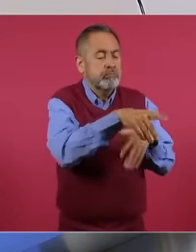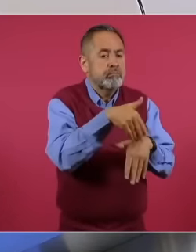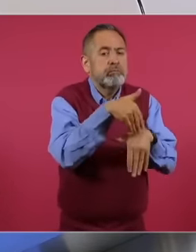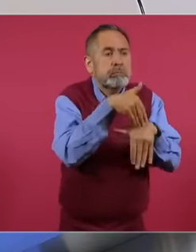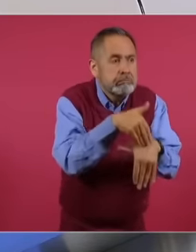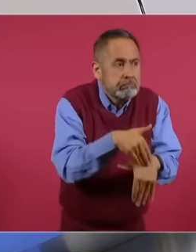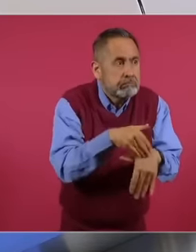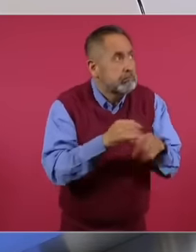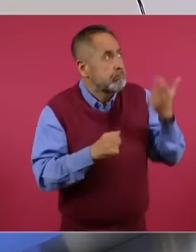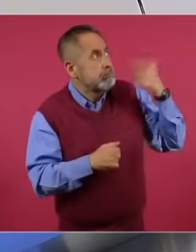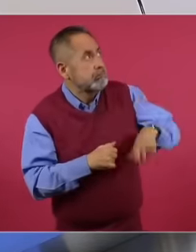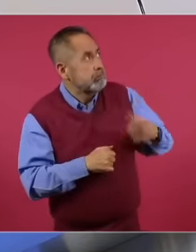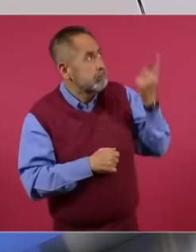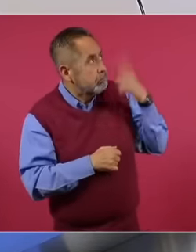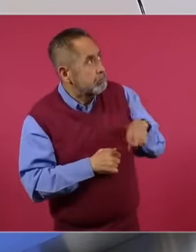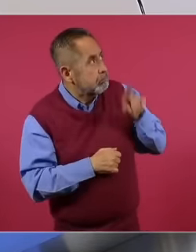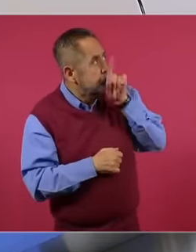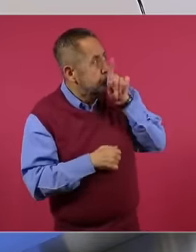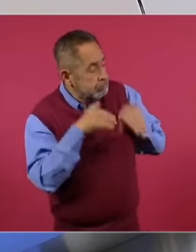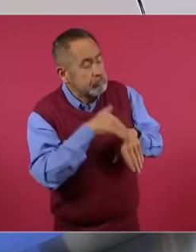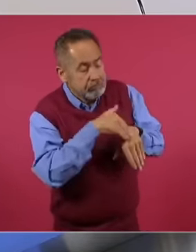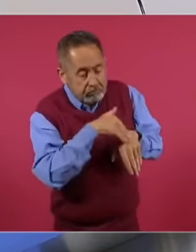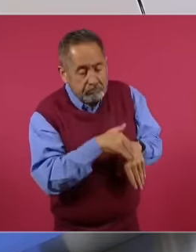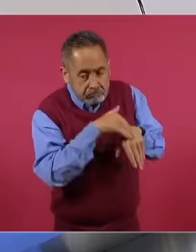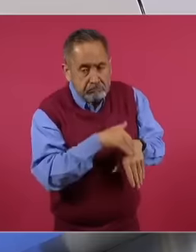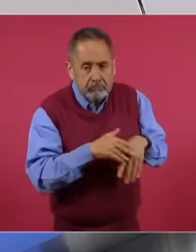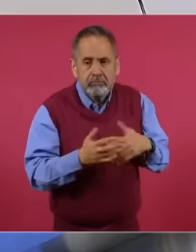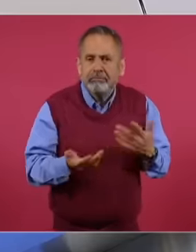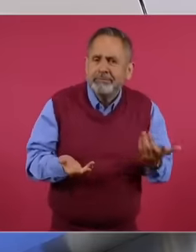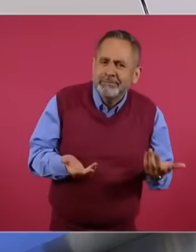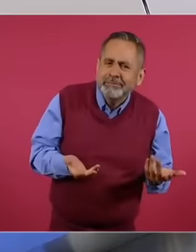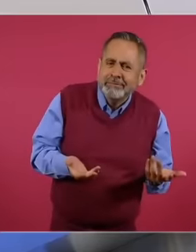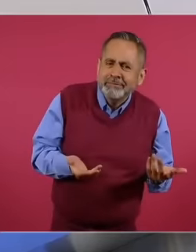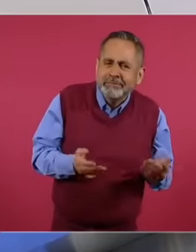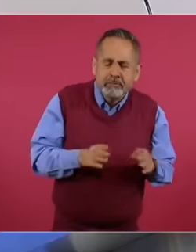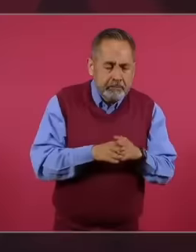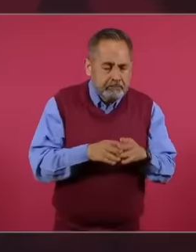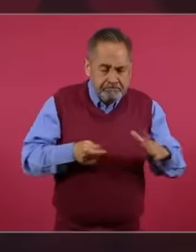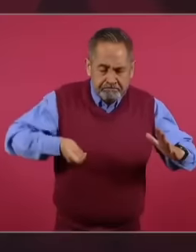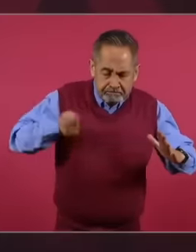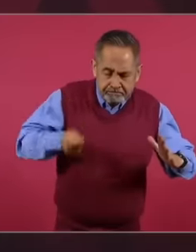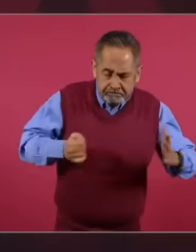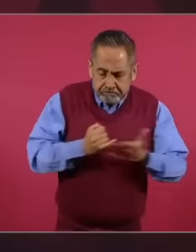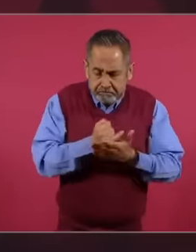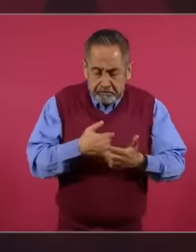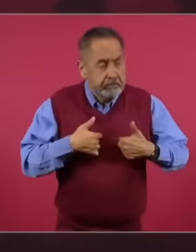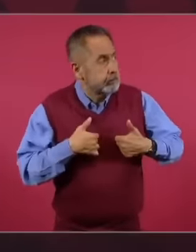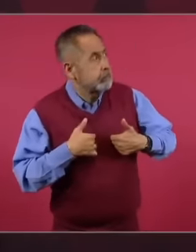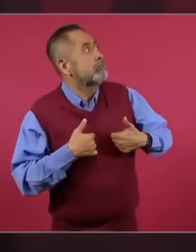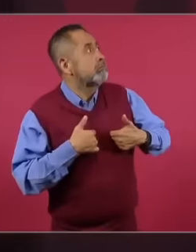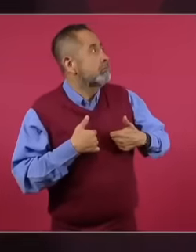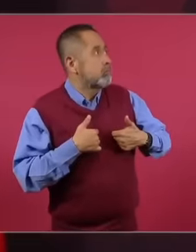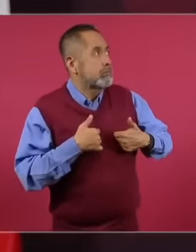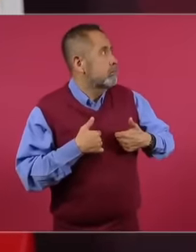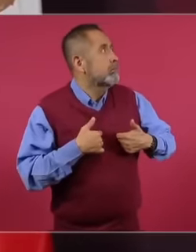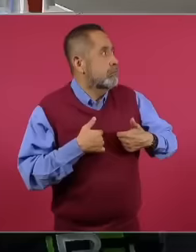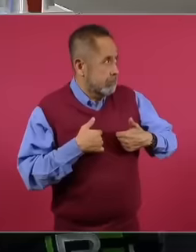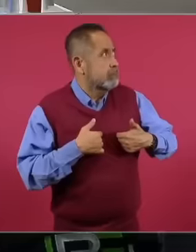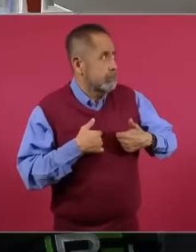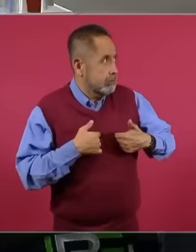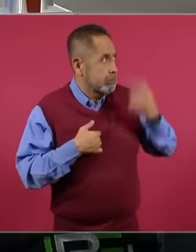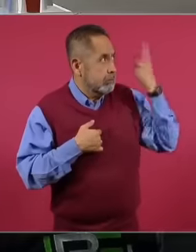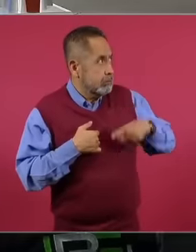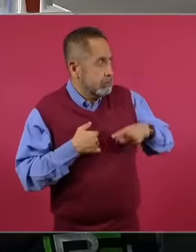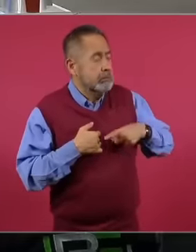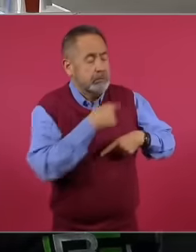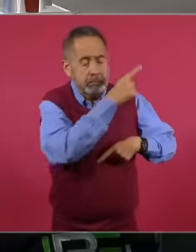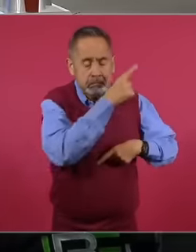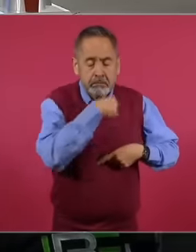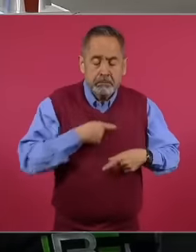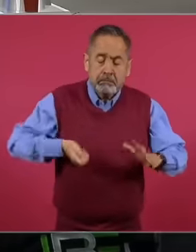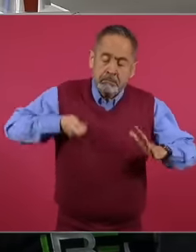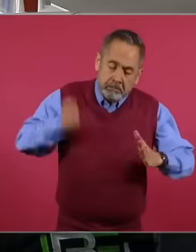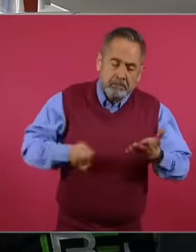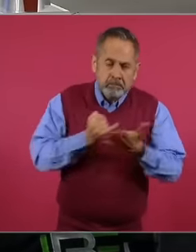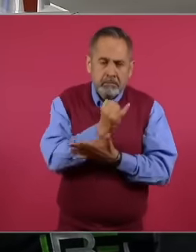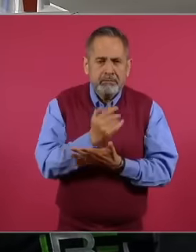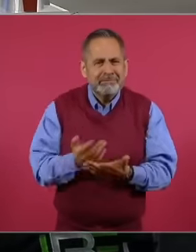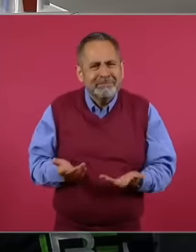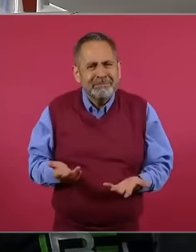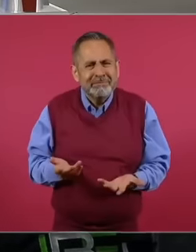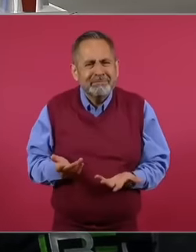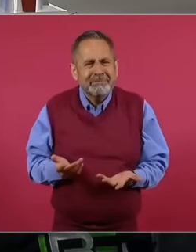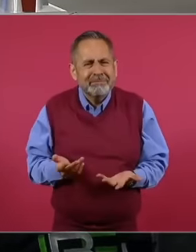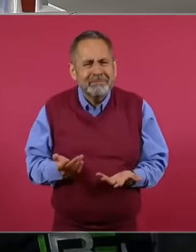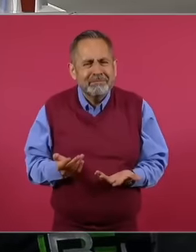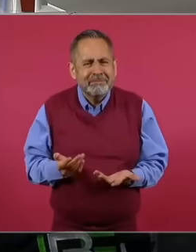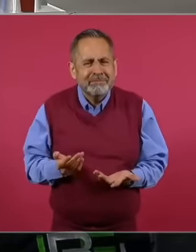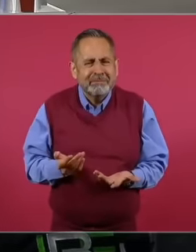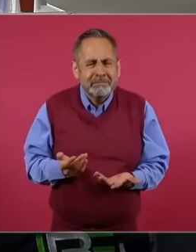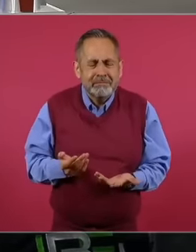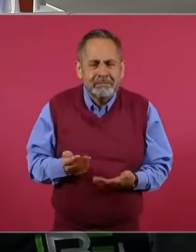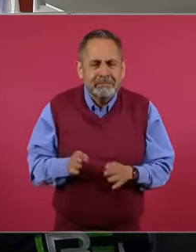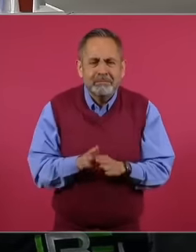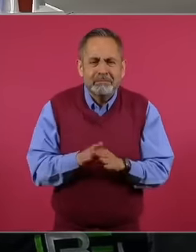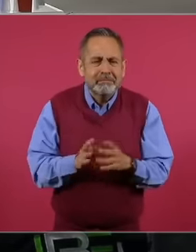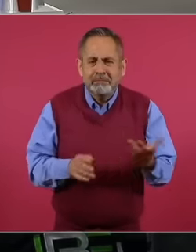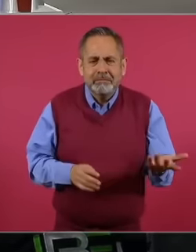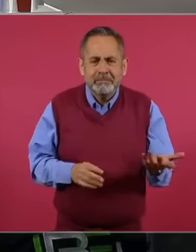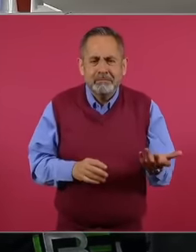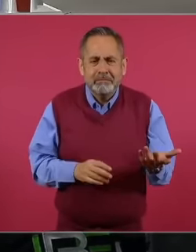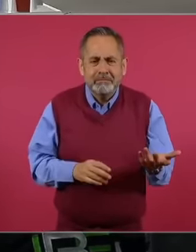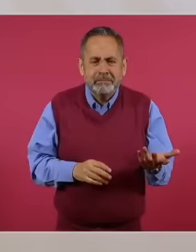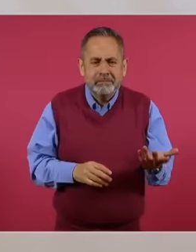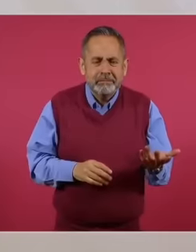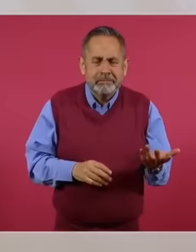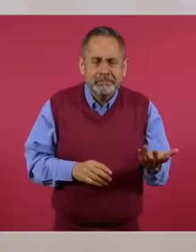potentates and decide based on what they are ordered is something that is completely